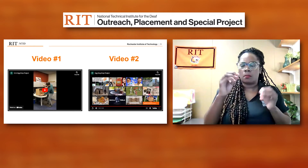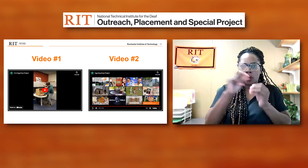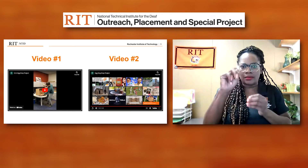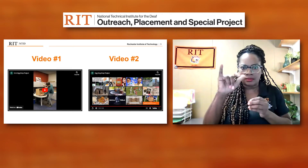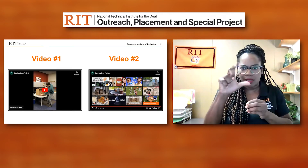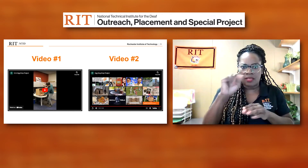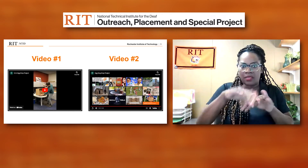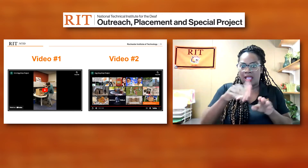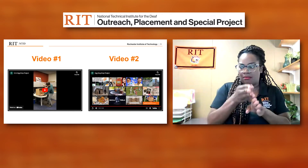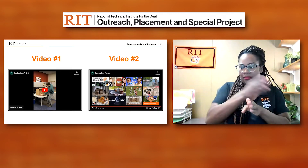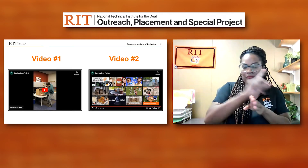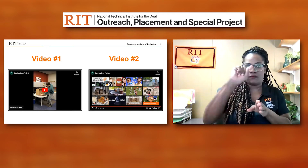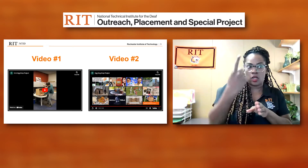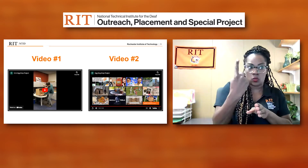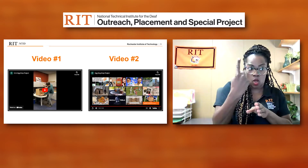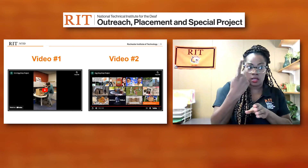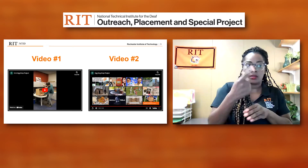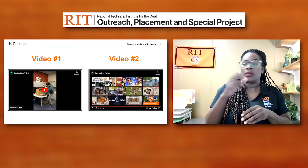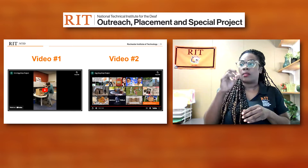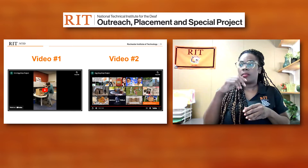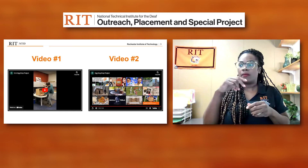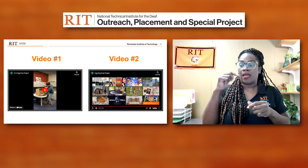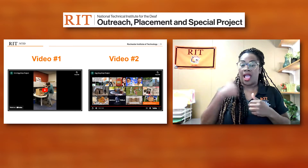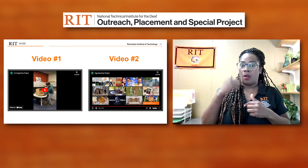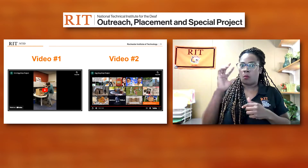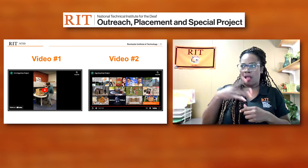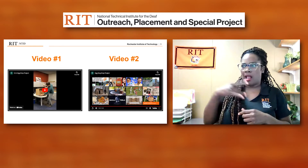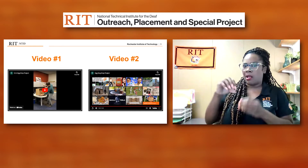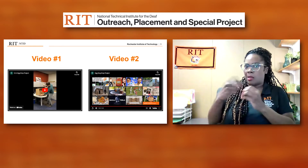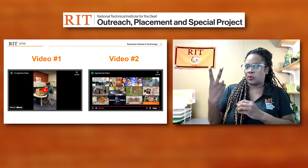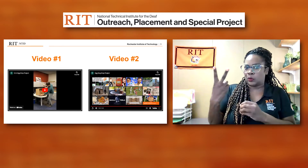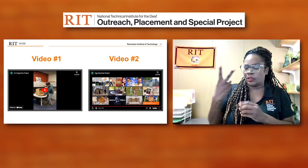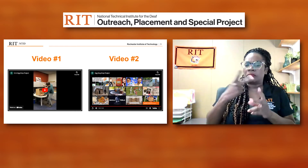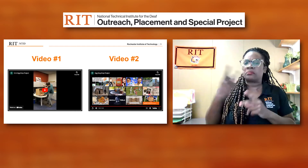in more detail than the first one, and I will--I like number 2,